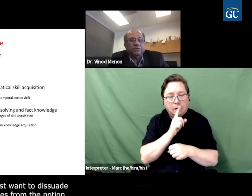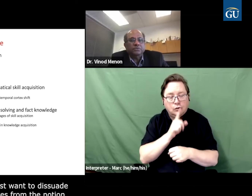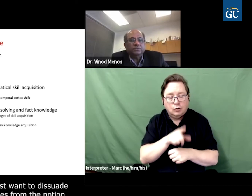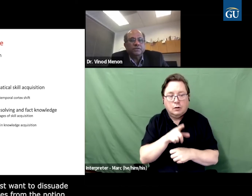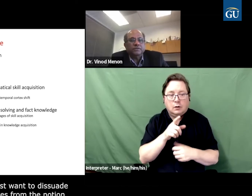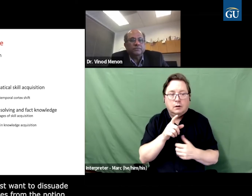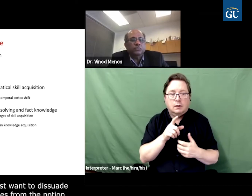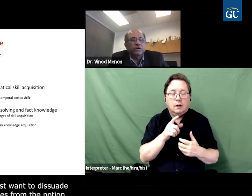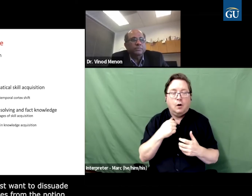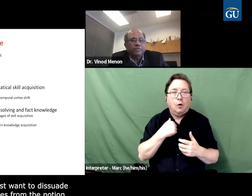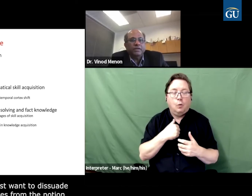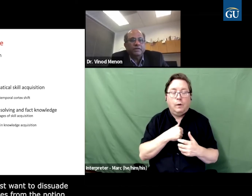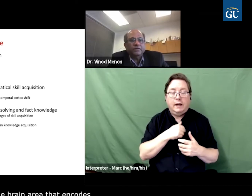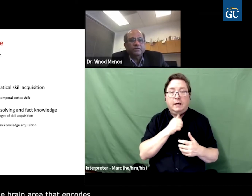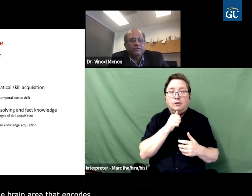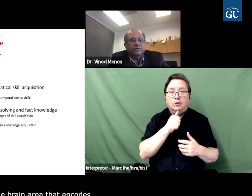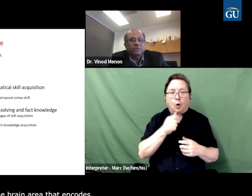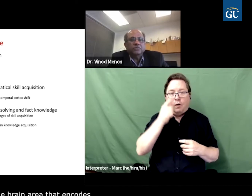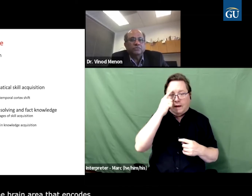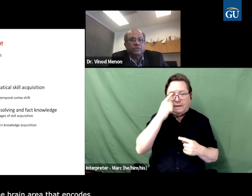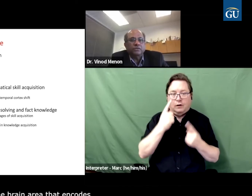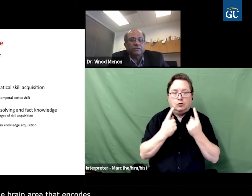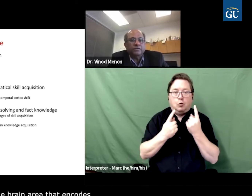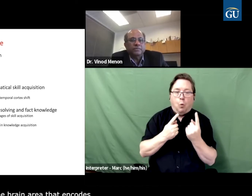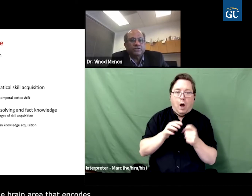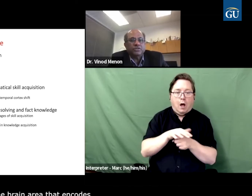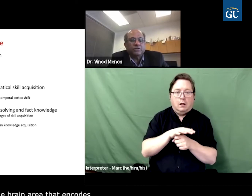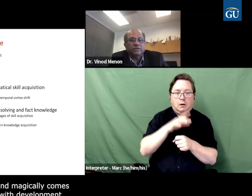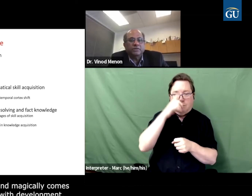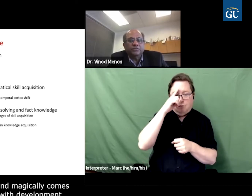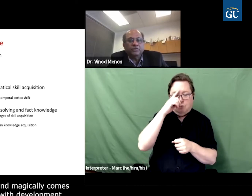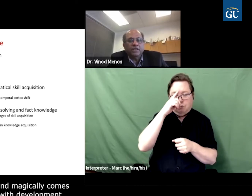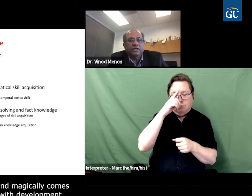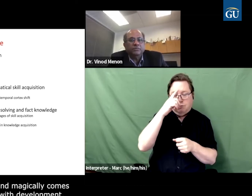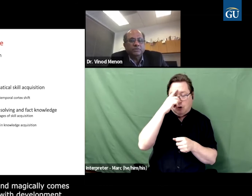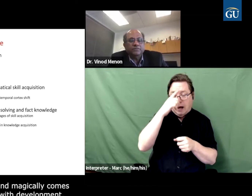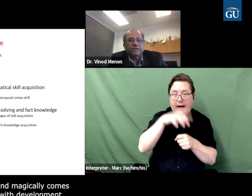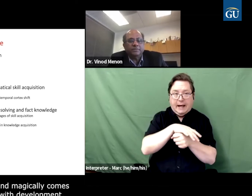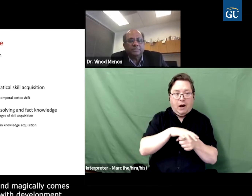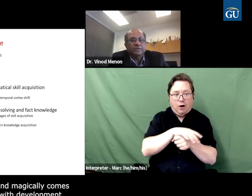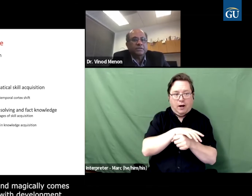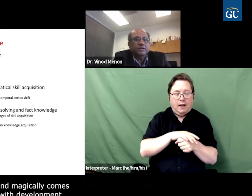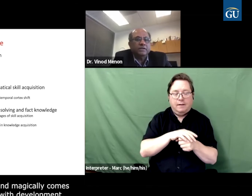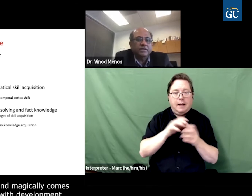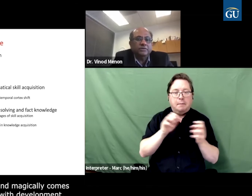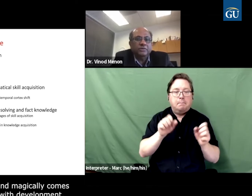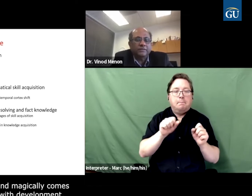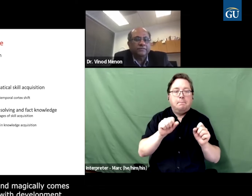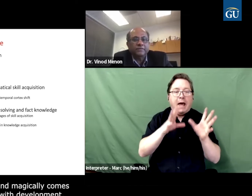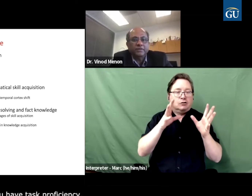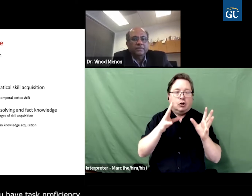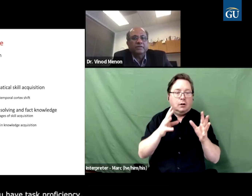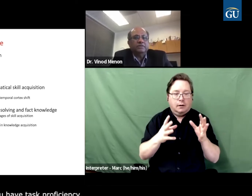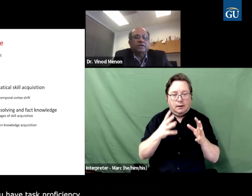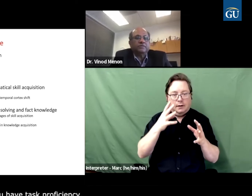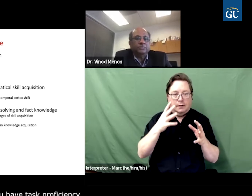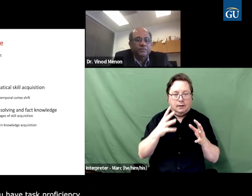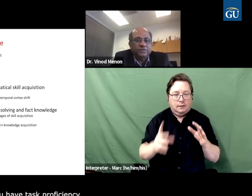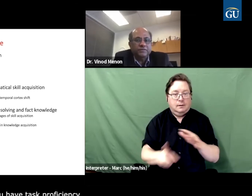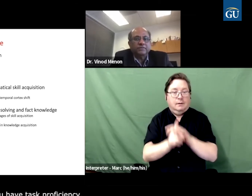you know ourselves from the notion that there's one brain area that encodes all this and magically it comes online with